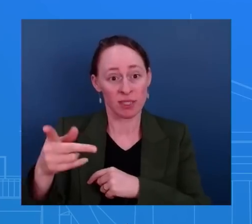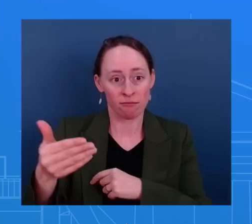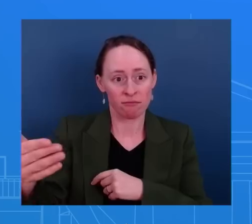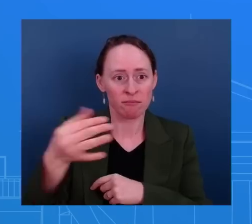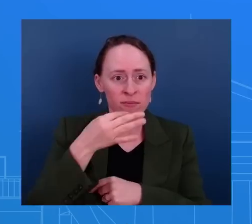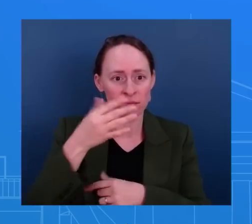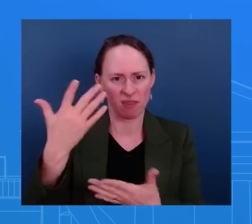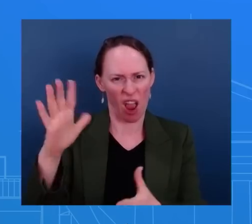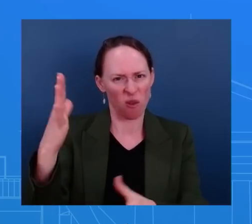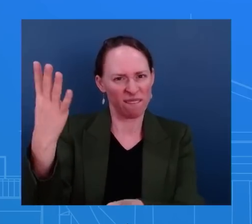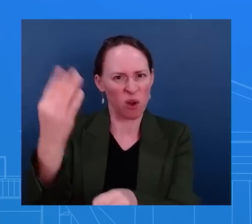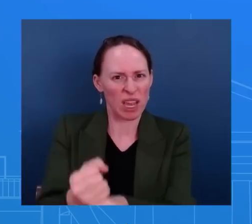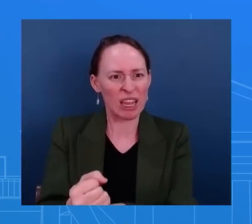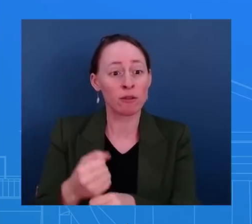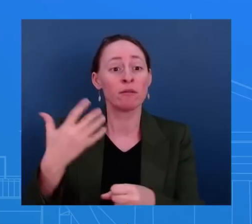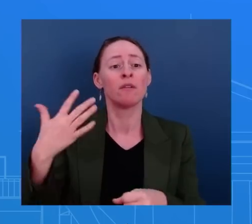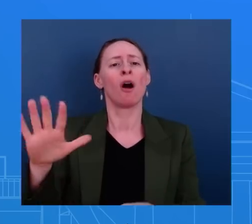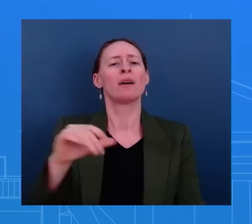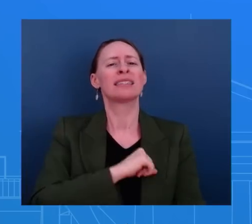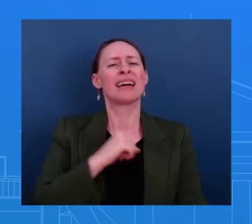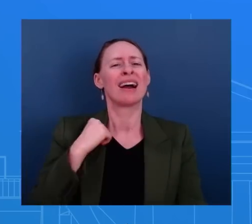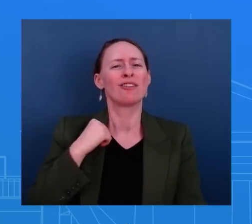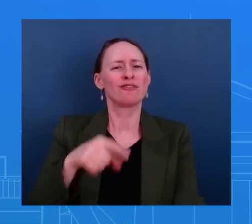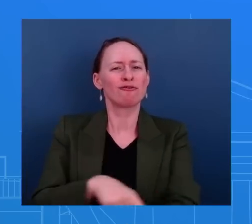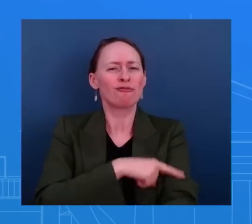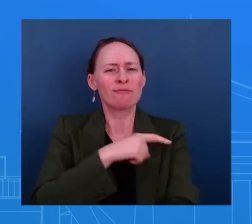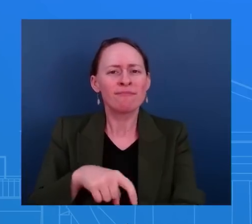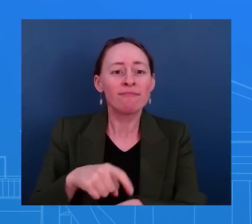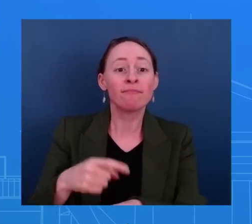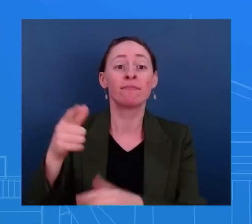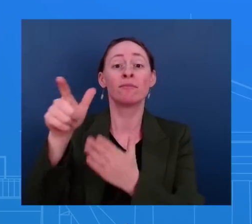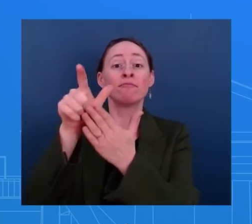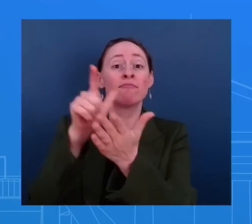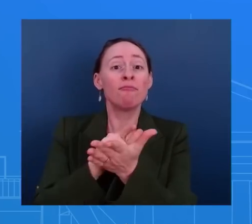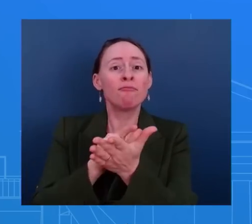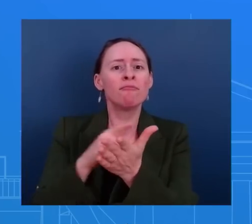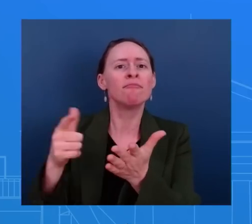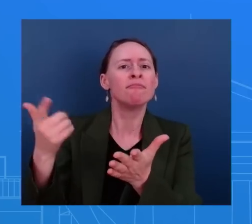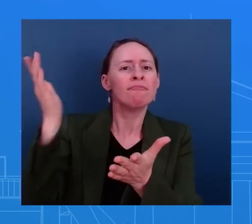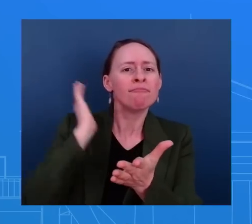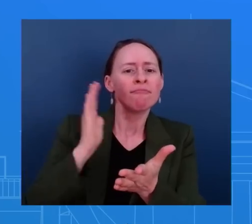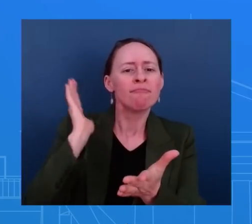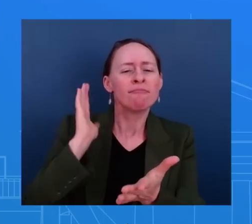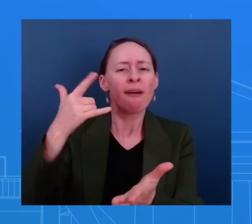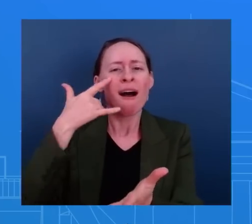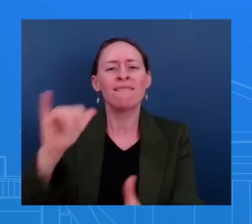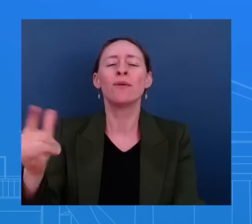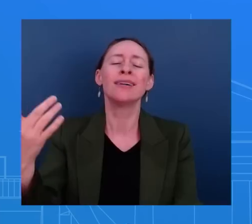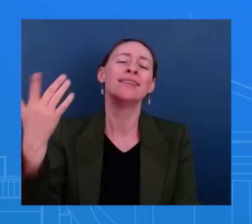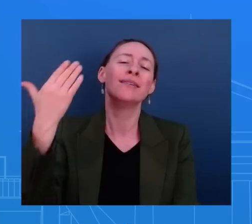She is incredibly qualified and understands where the majority of the American people are.